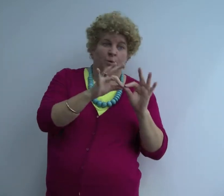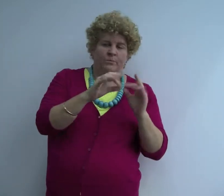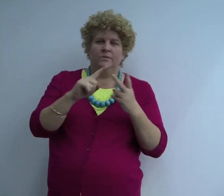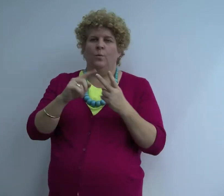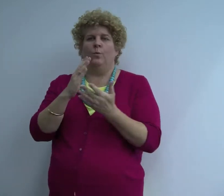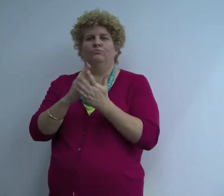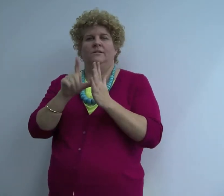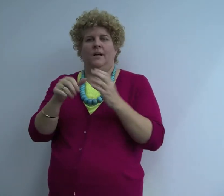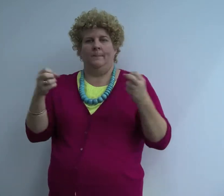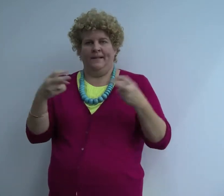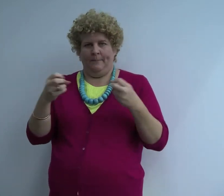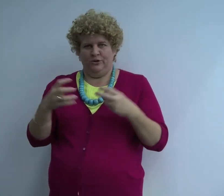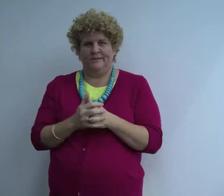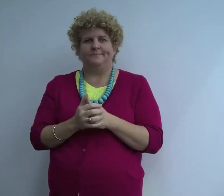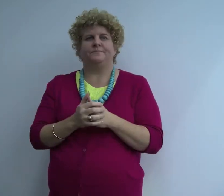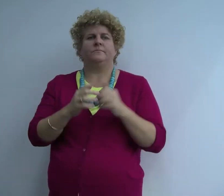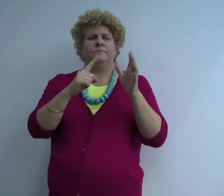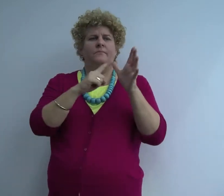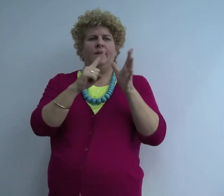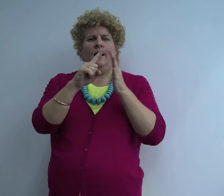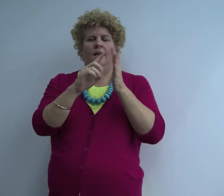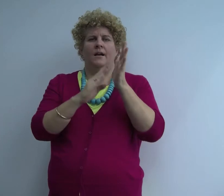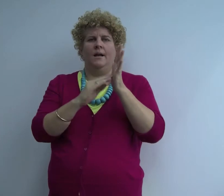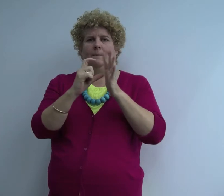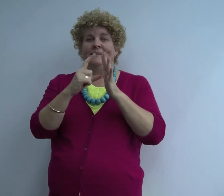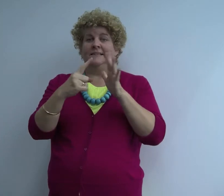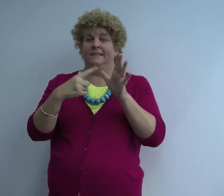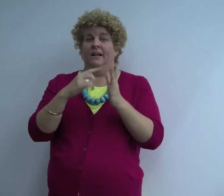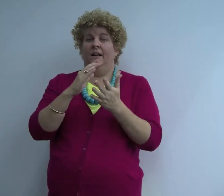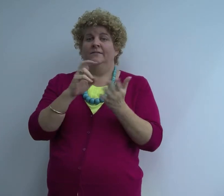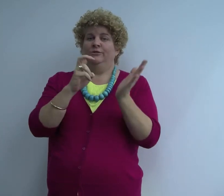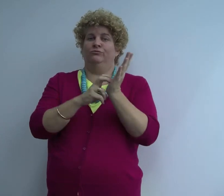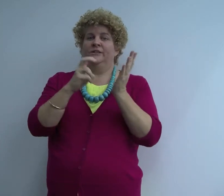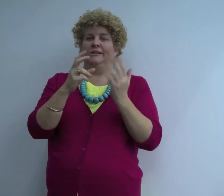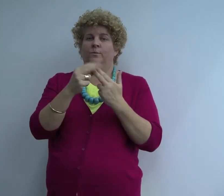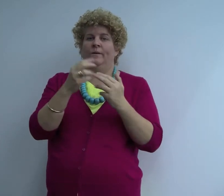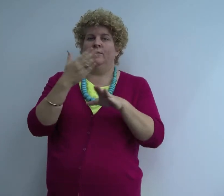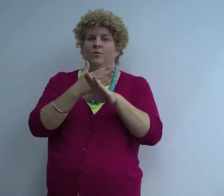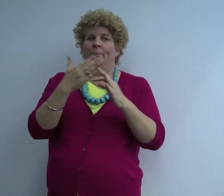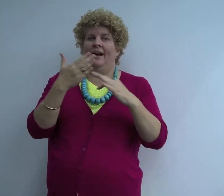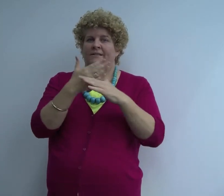for either Auslan interpreting or real-time captioning. Ai-Media is registered with JobAccess